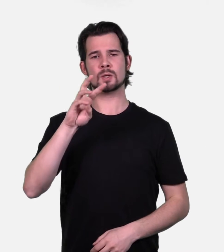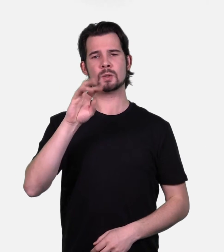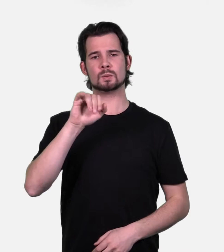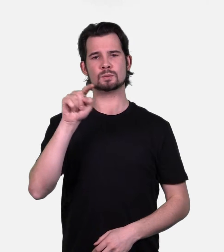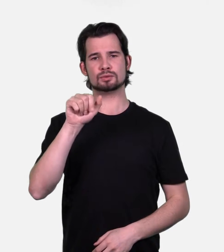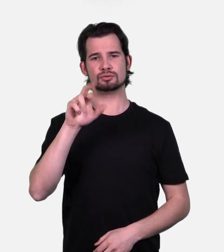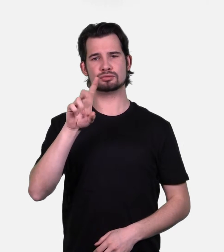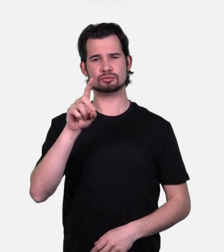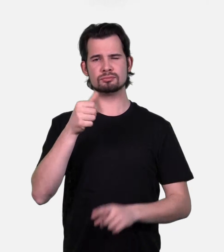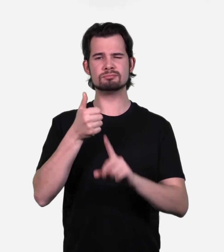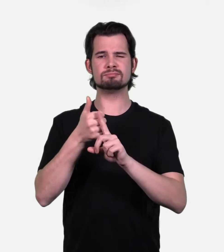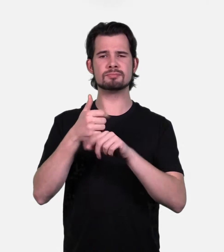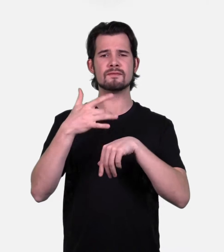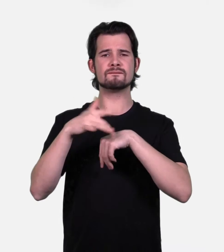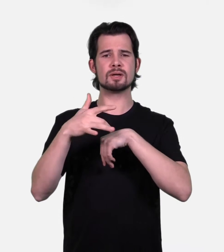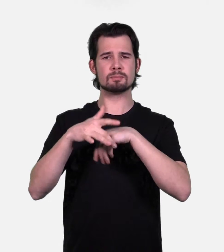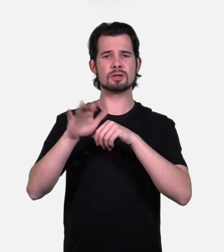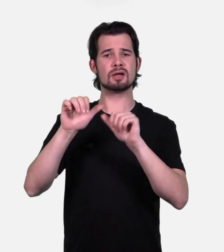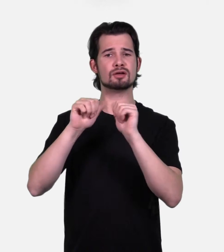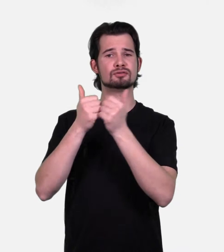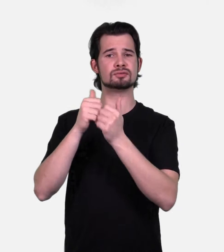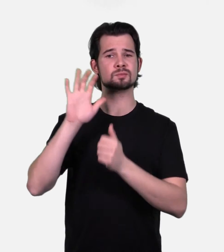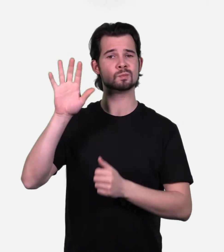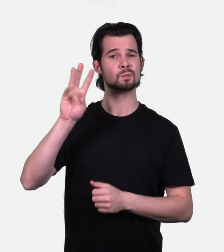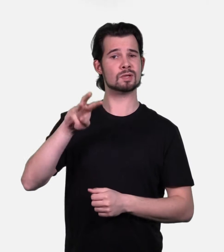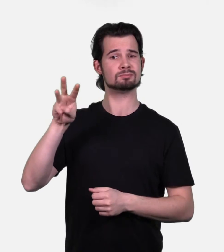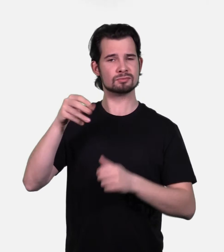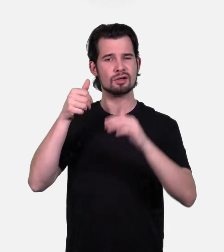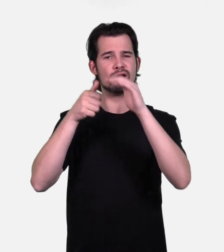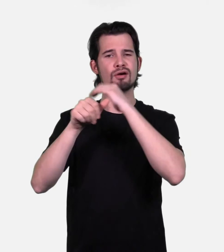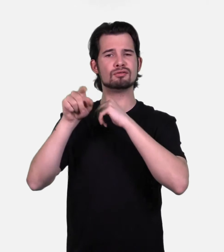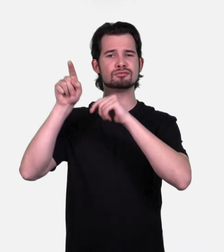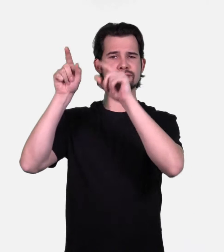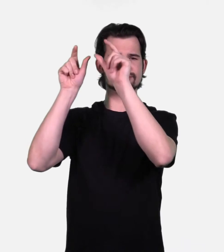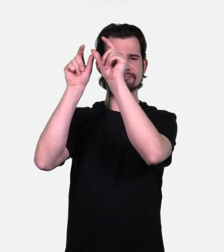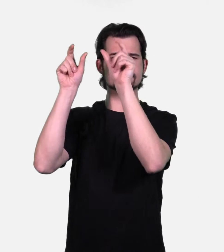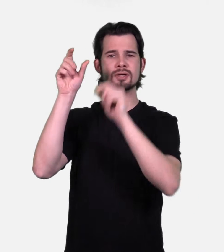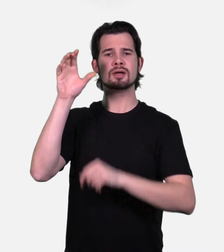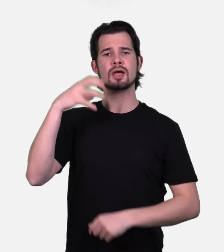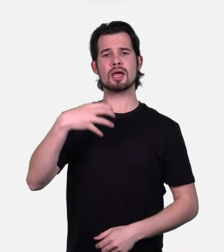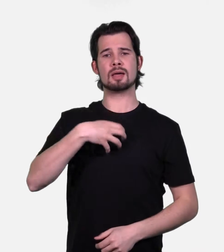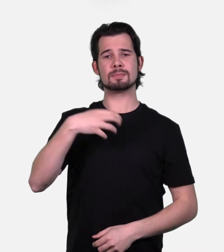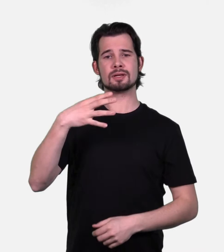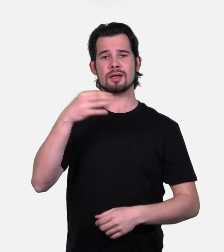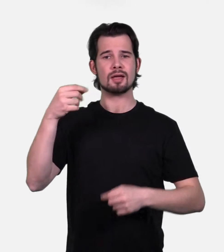www.otc-cta.gc.ca